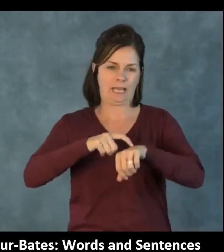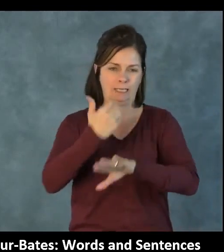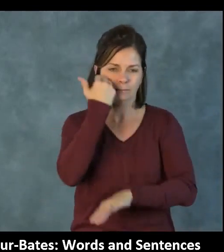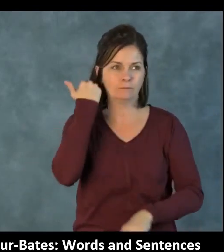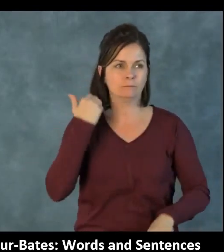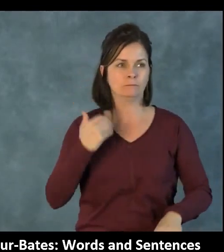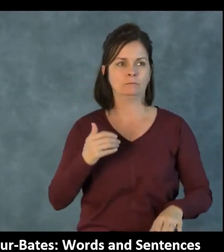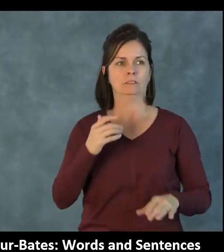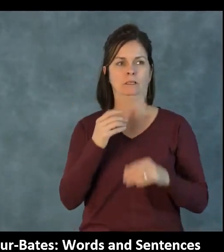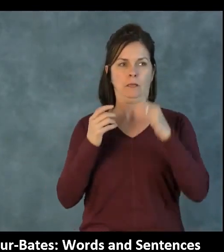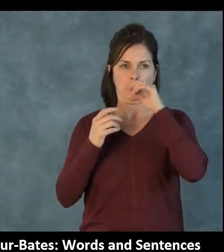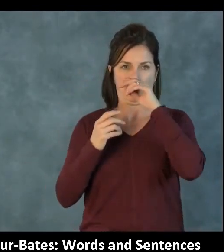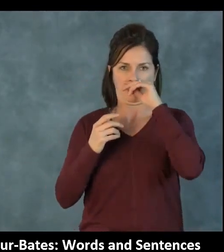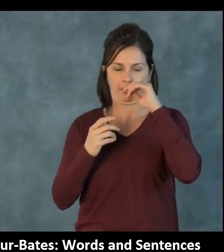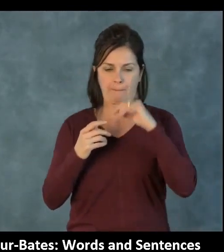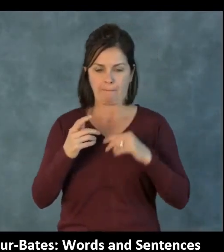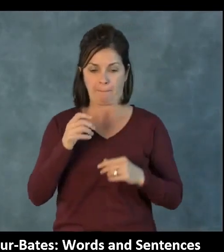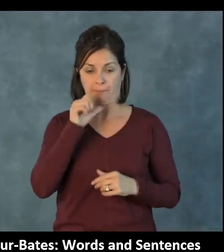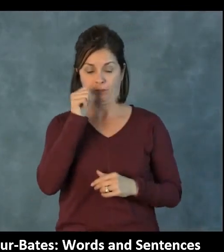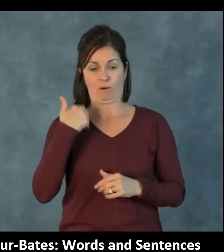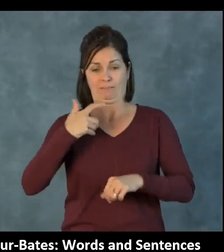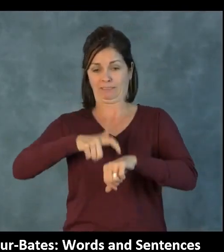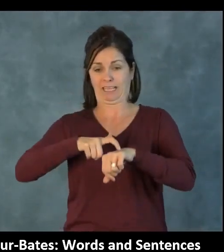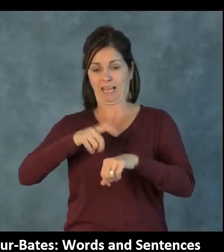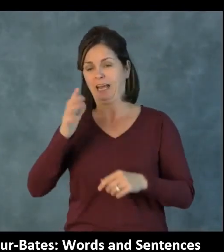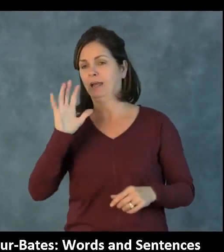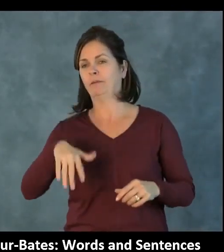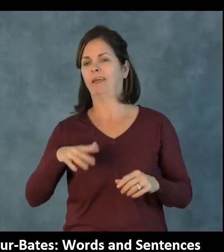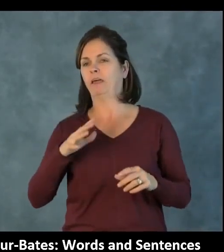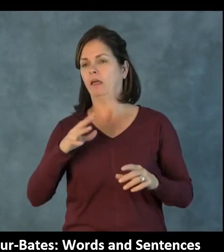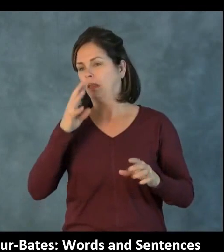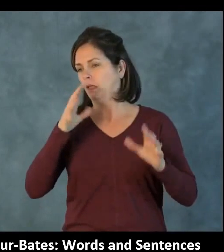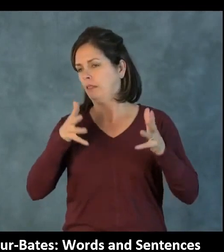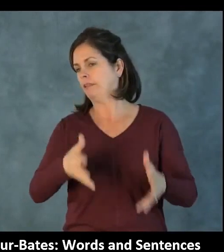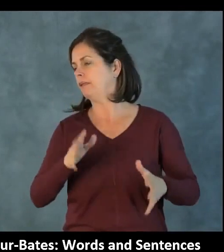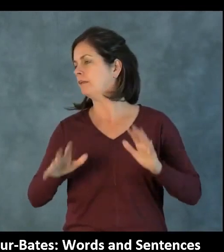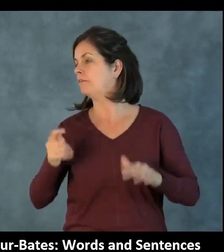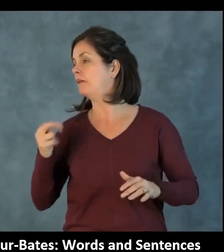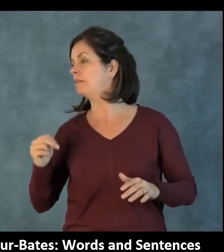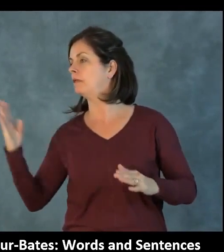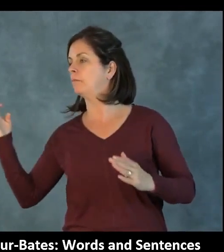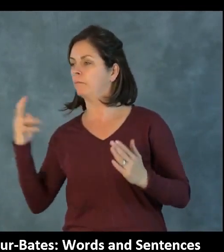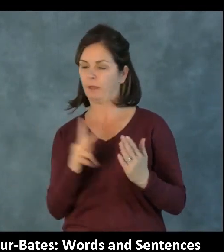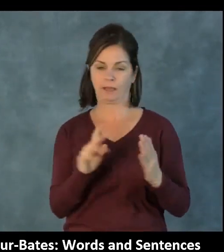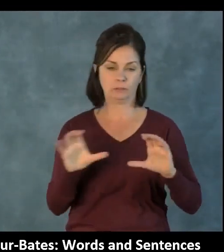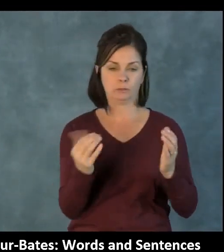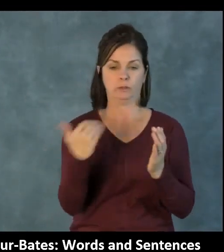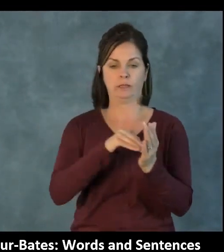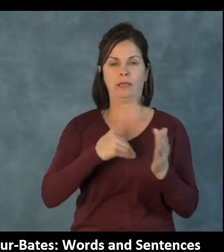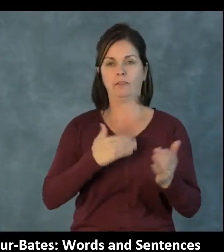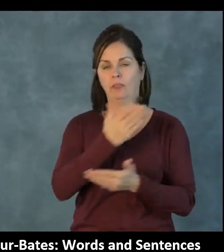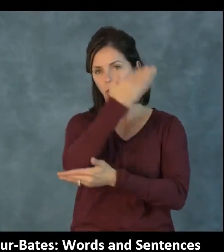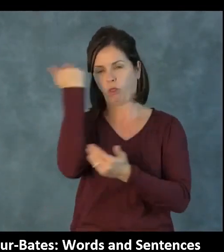when they come back, they forget that they didn't do a particular page, and then don't fill it out.